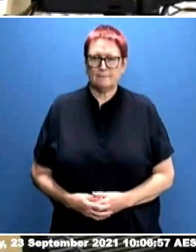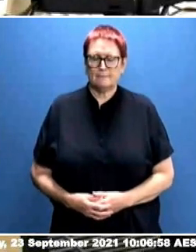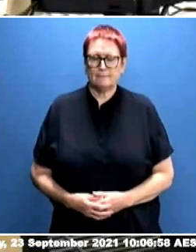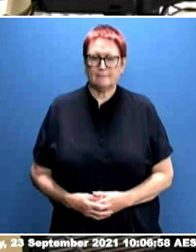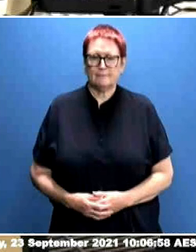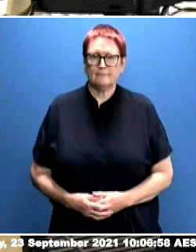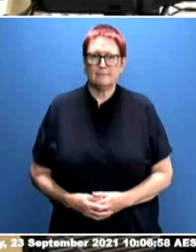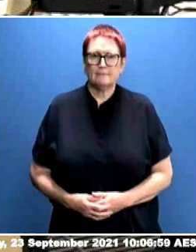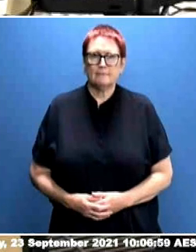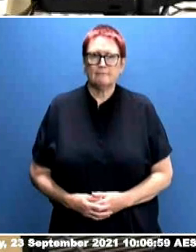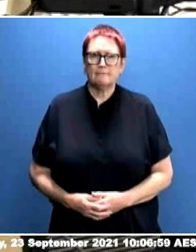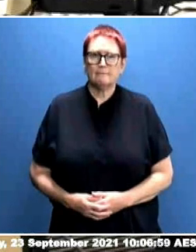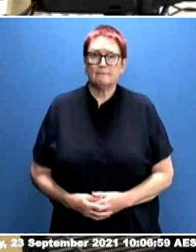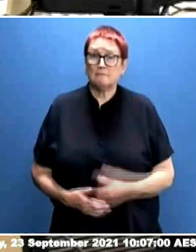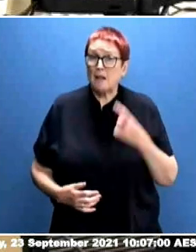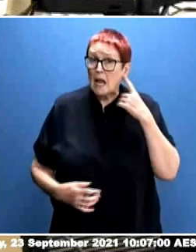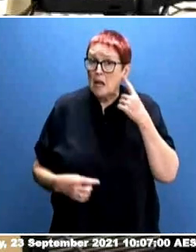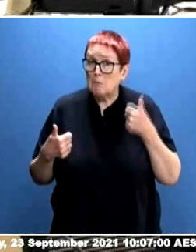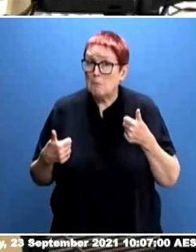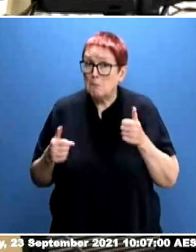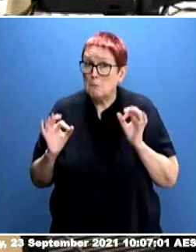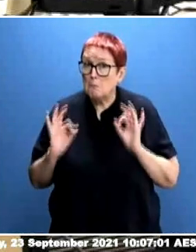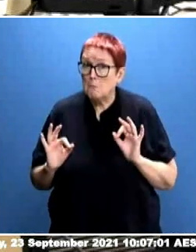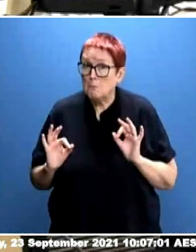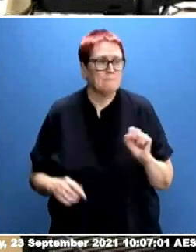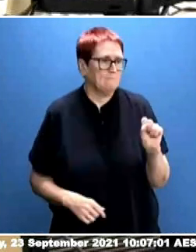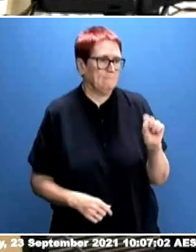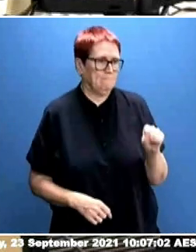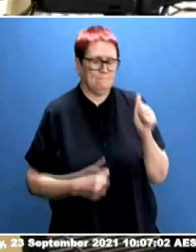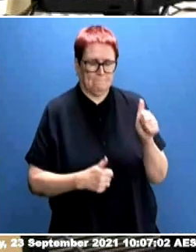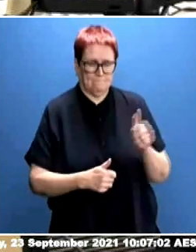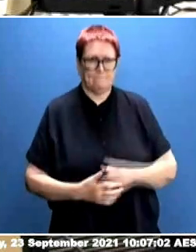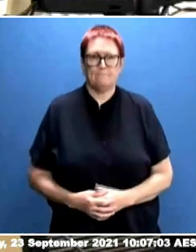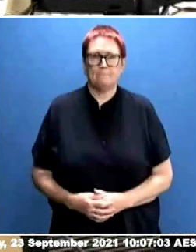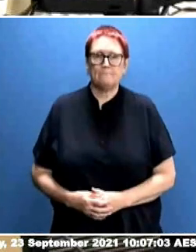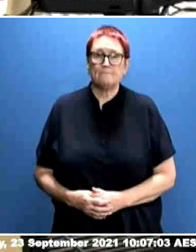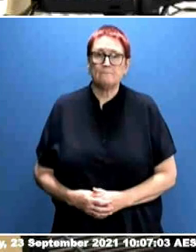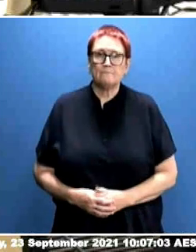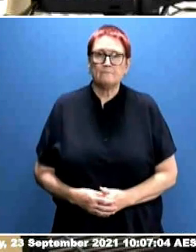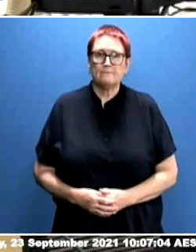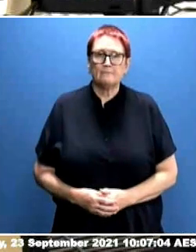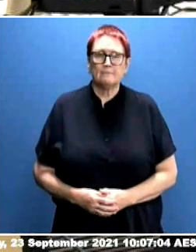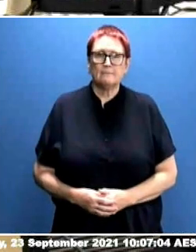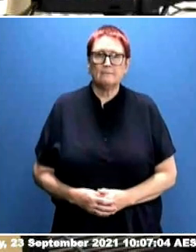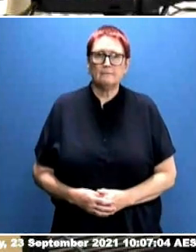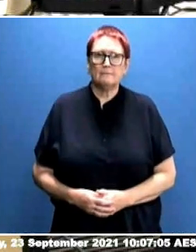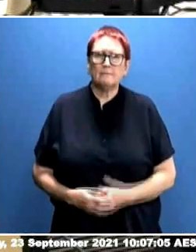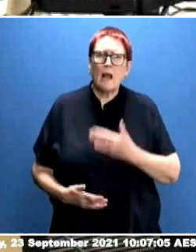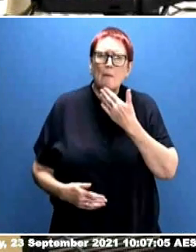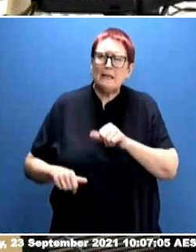Dr Thompson, are you able to hear me okay? DR THOMPSON: Yes, I can. I just wanted to start off, please, if you could just confirm for us